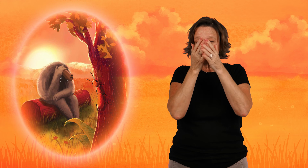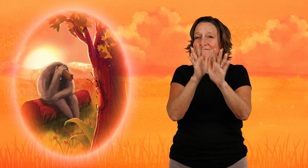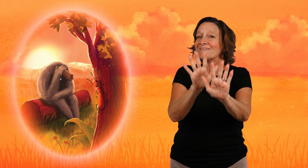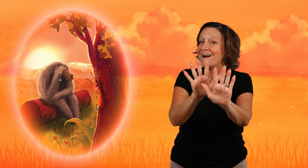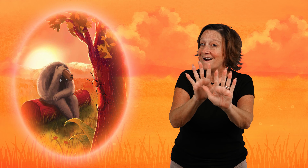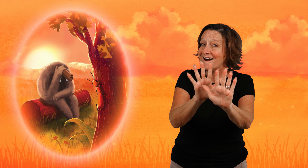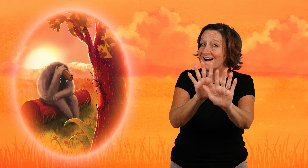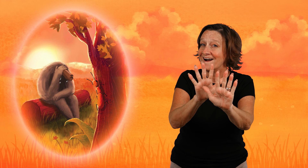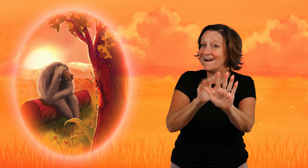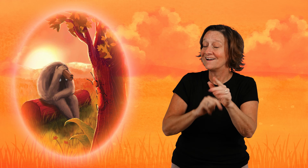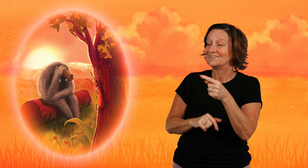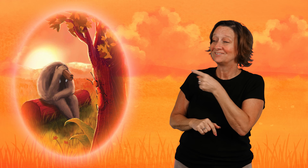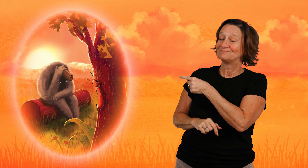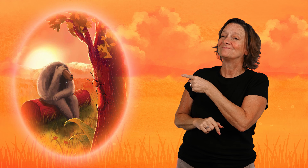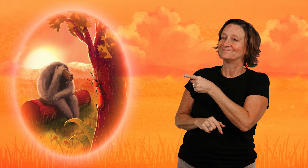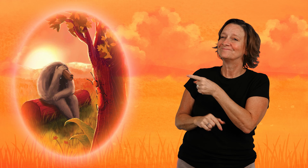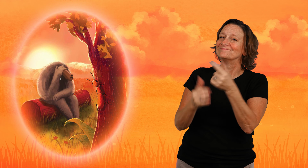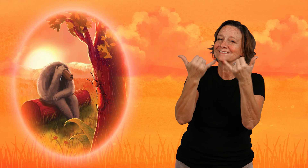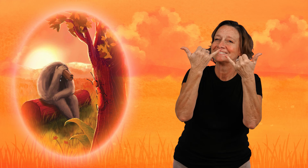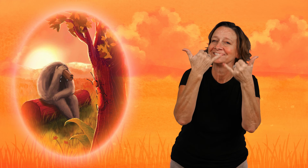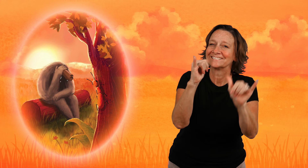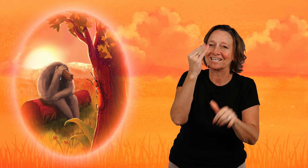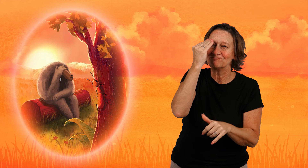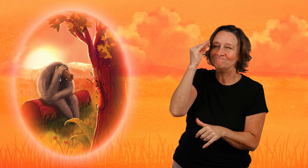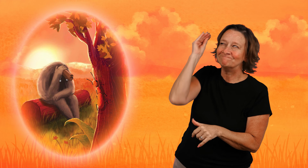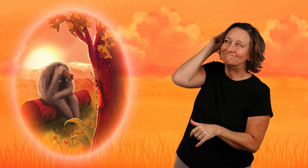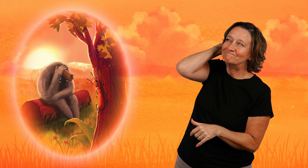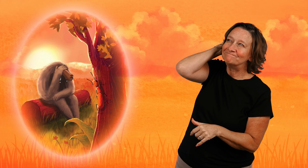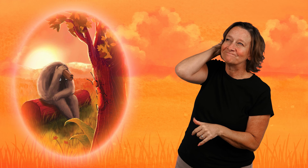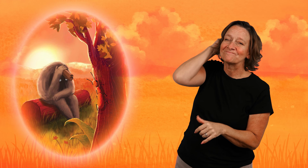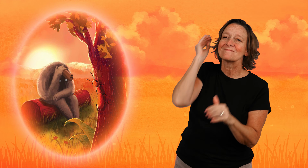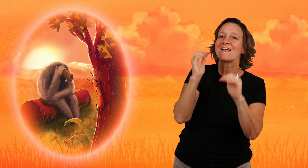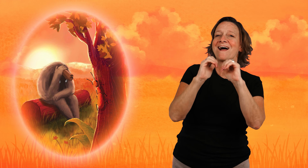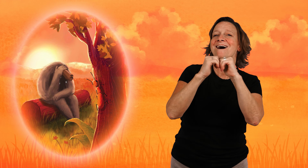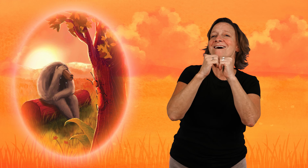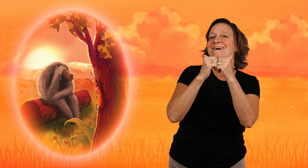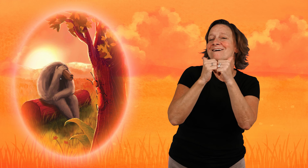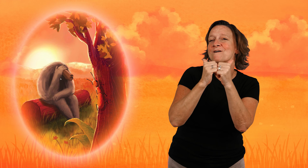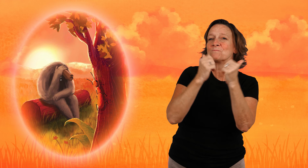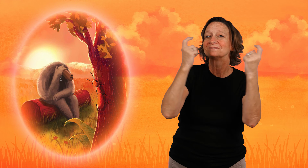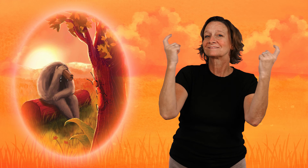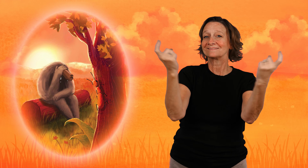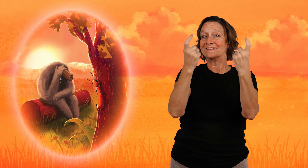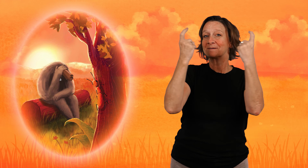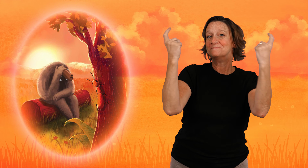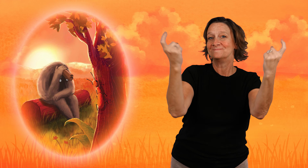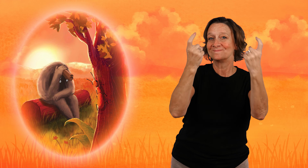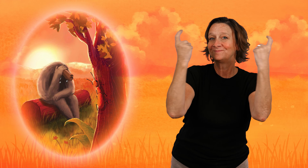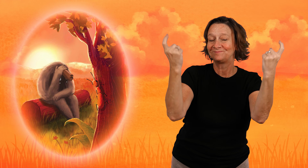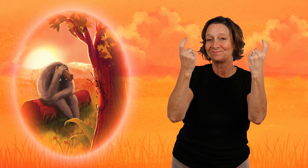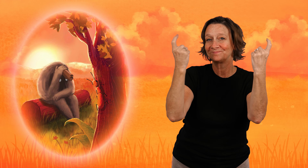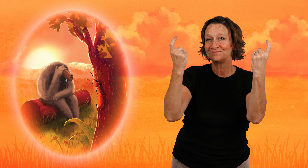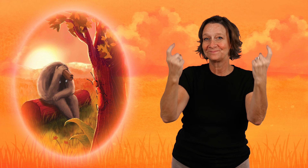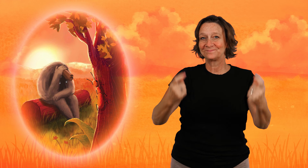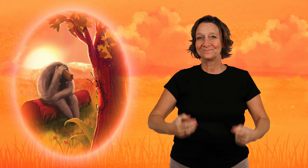But Baboon still kept imagining ways to celebrate.